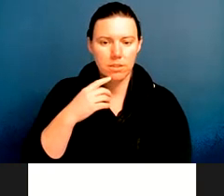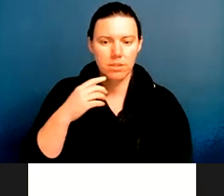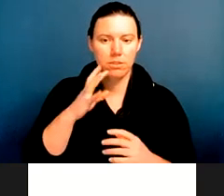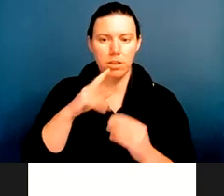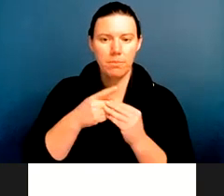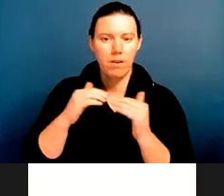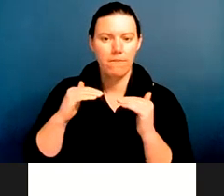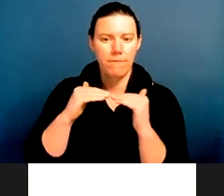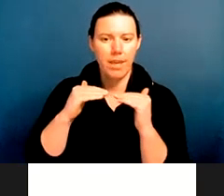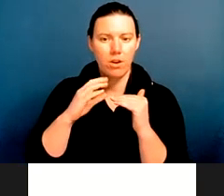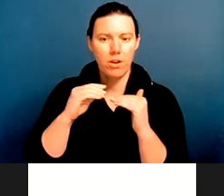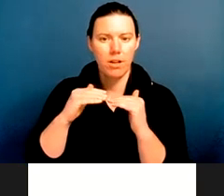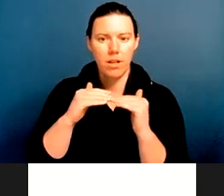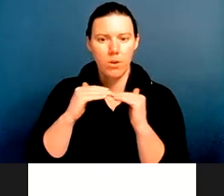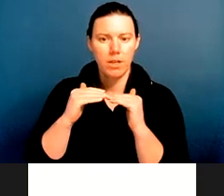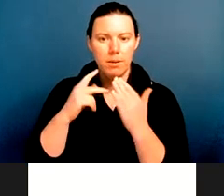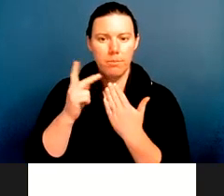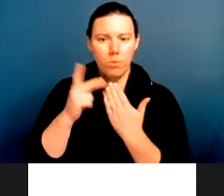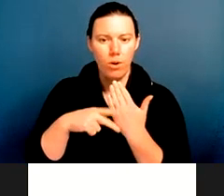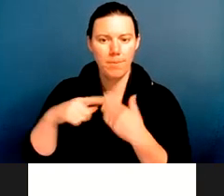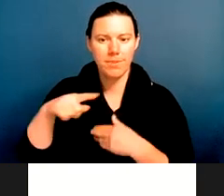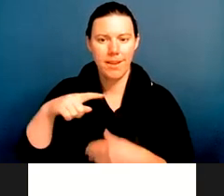to the program that they need healthcare.